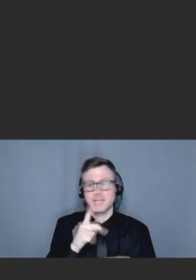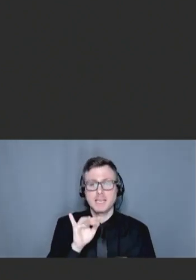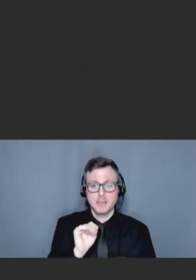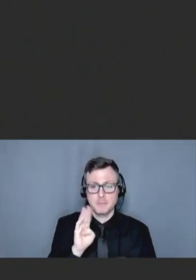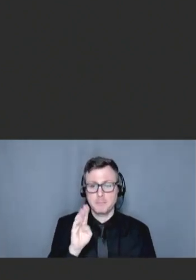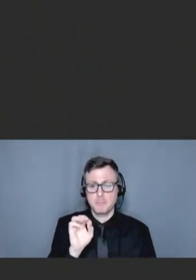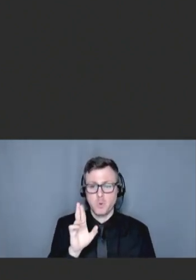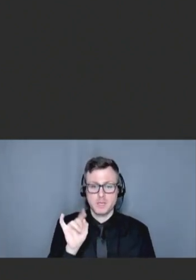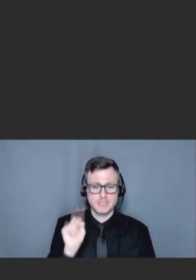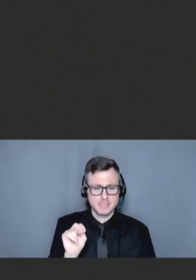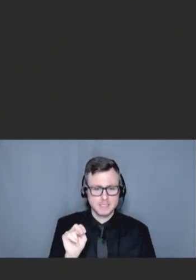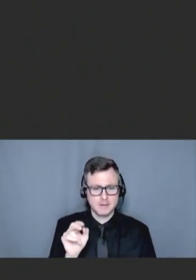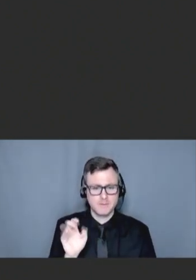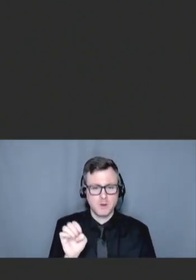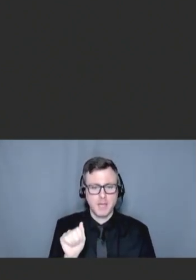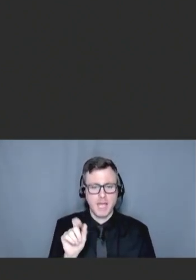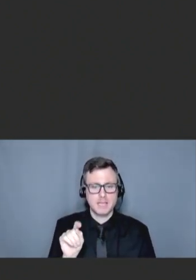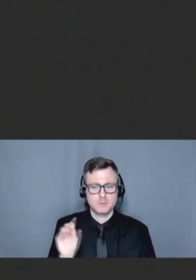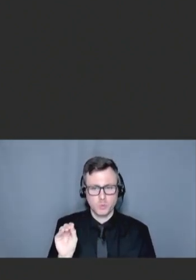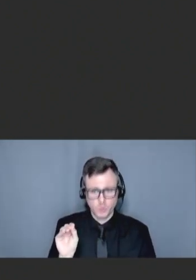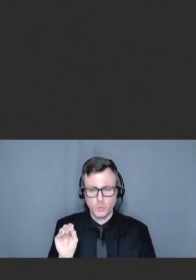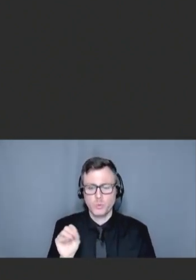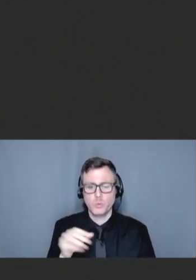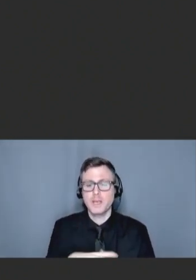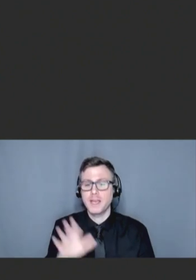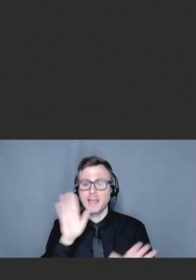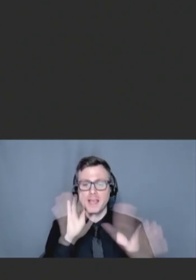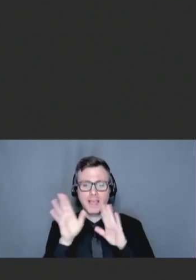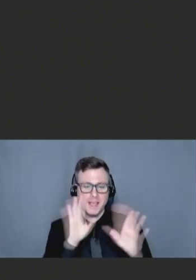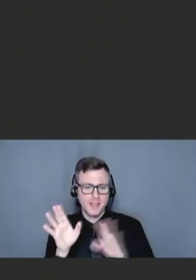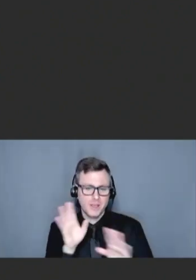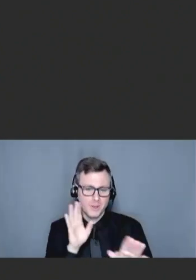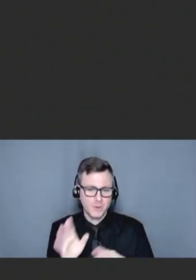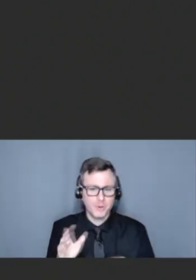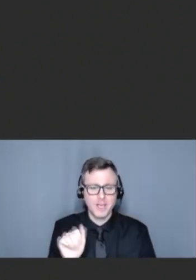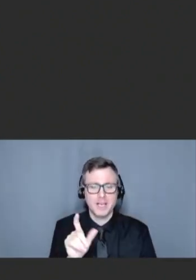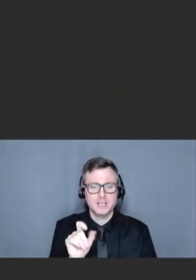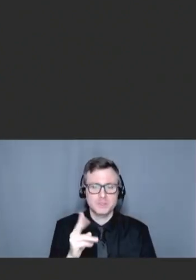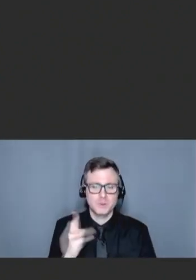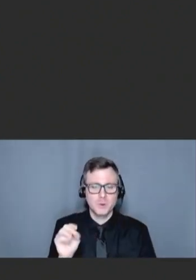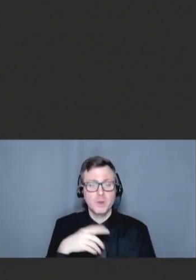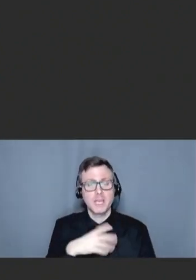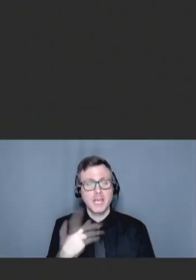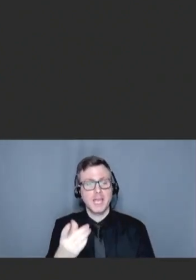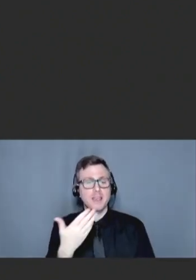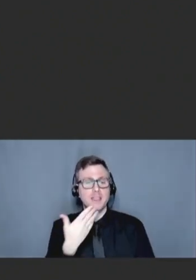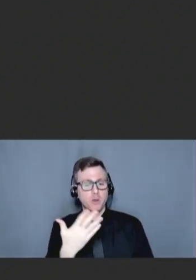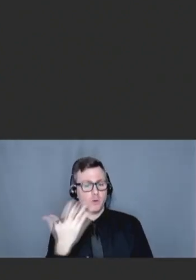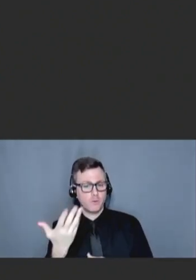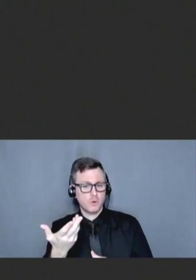Kim Martin: Hello, and thank you very much for the opportunity to provide updates on